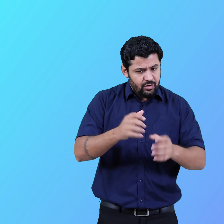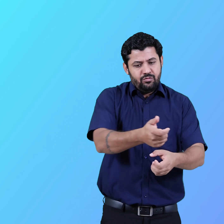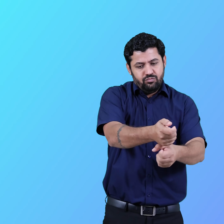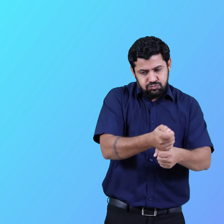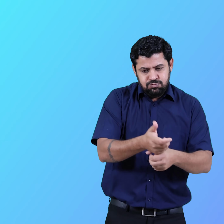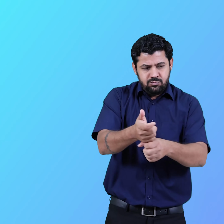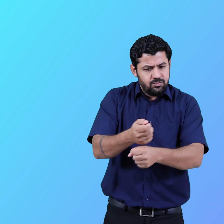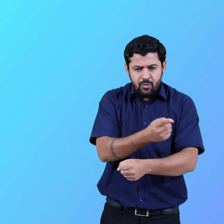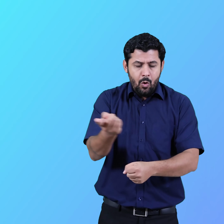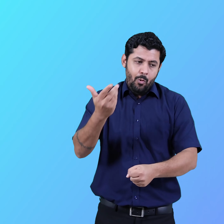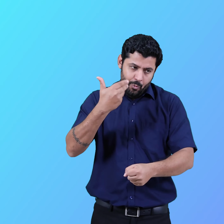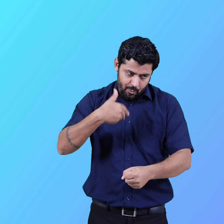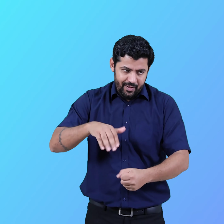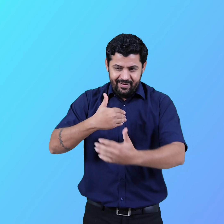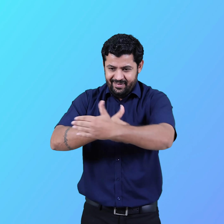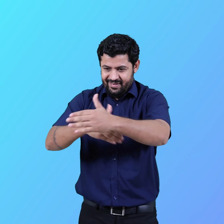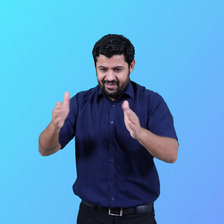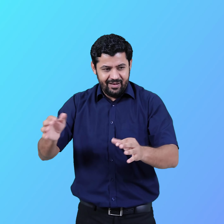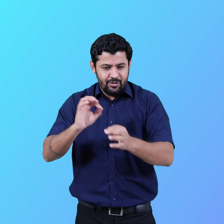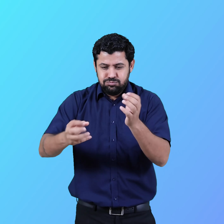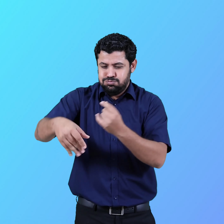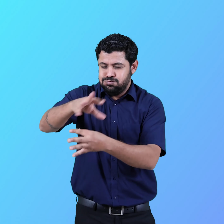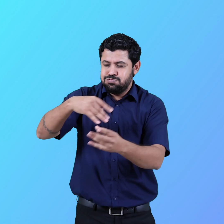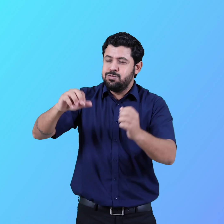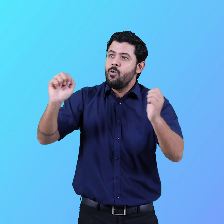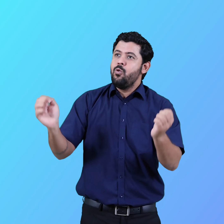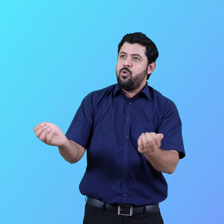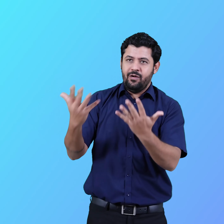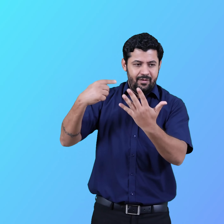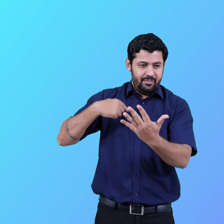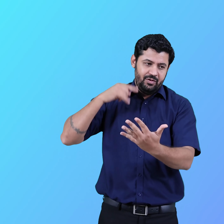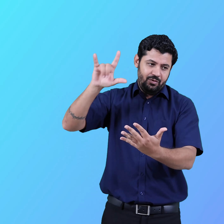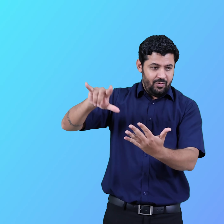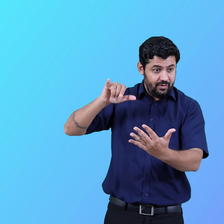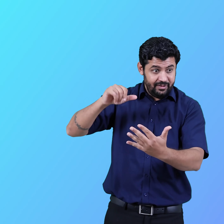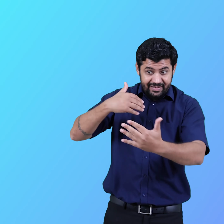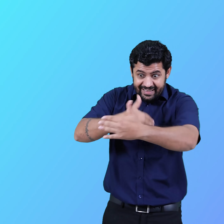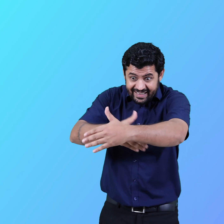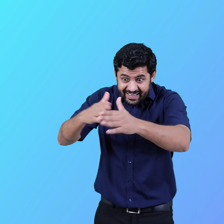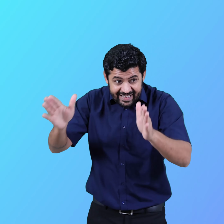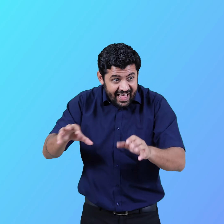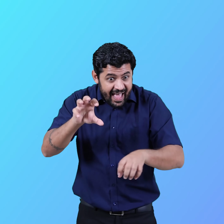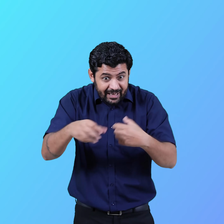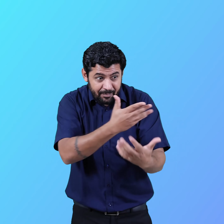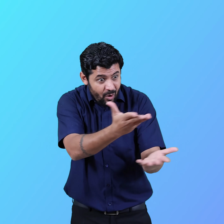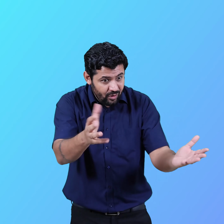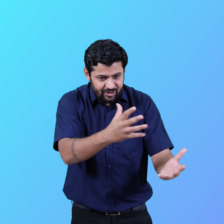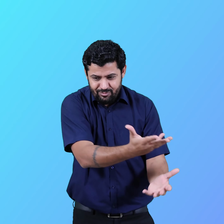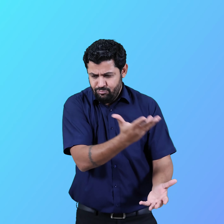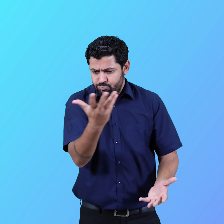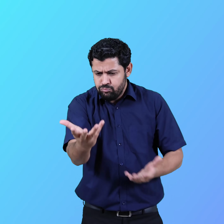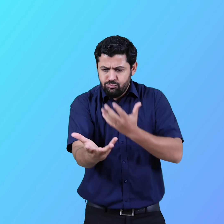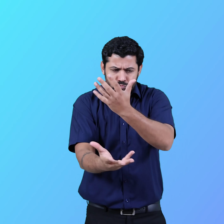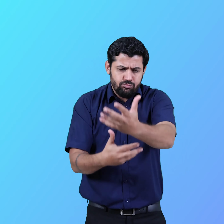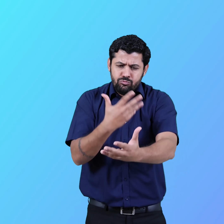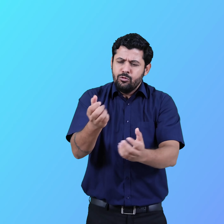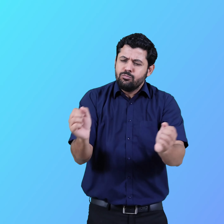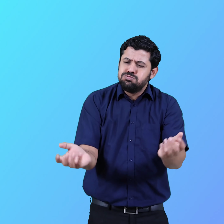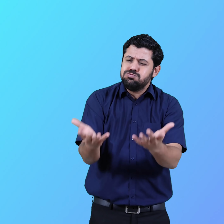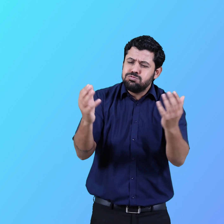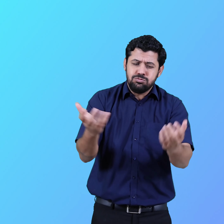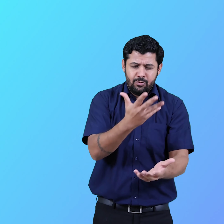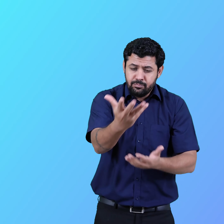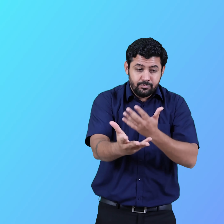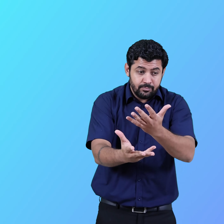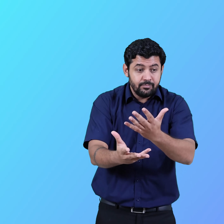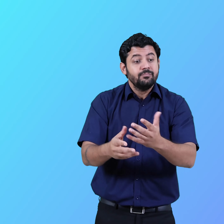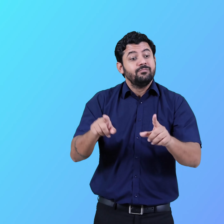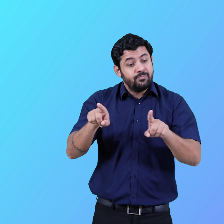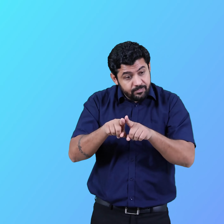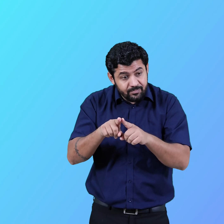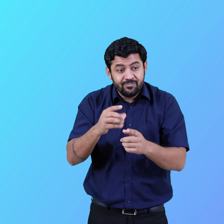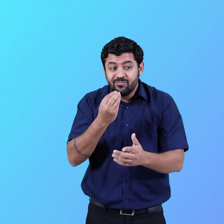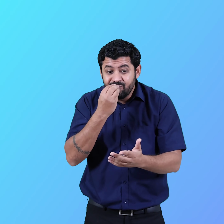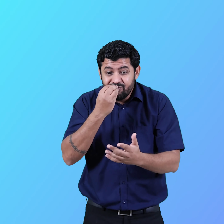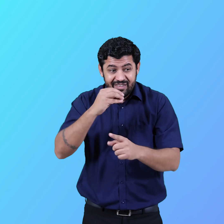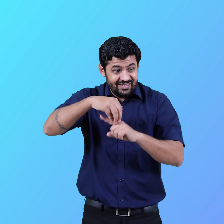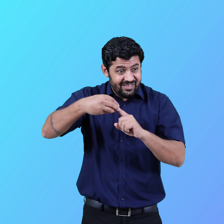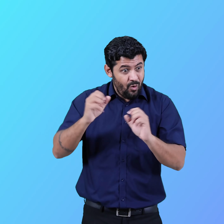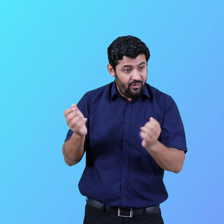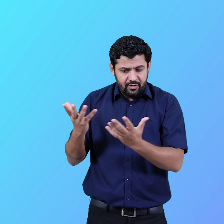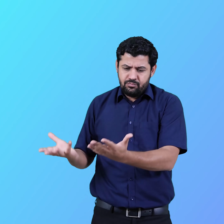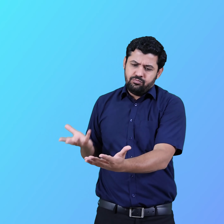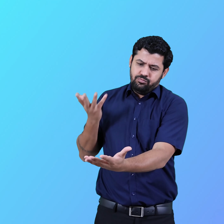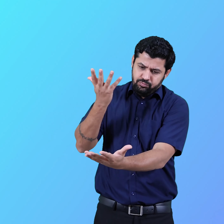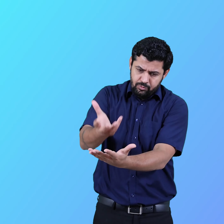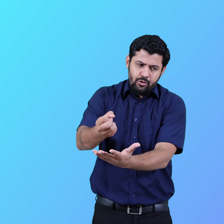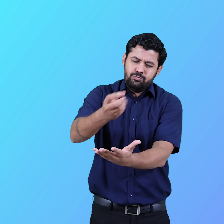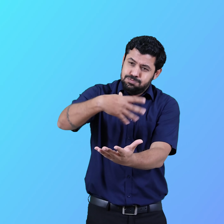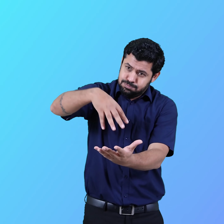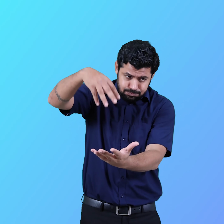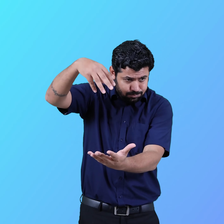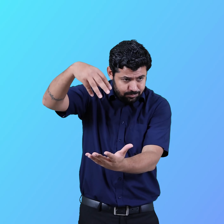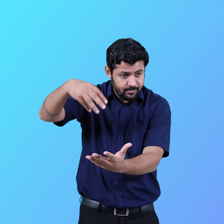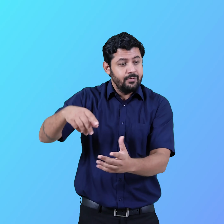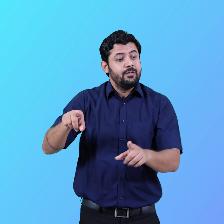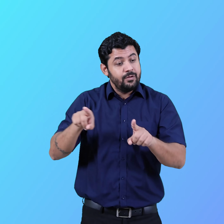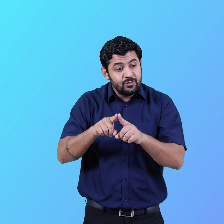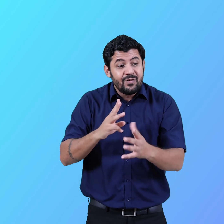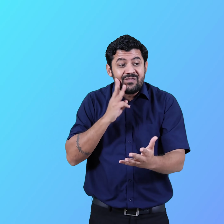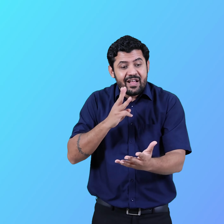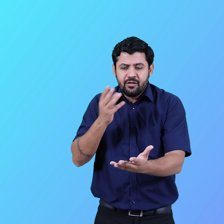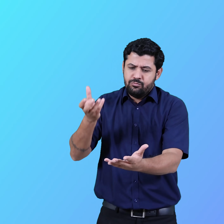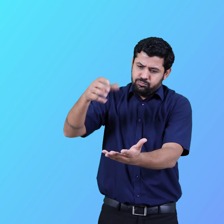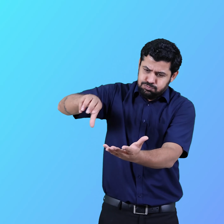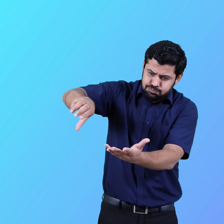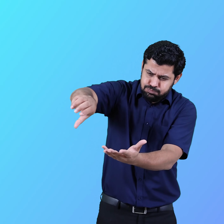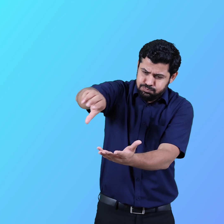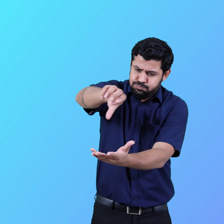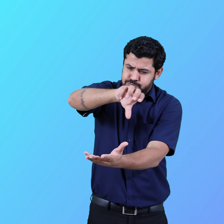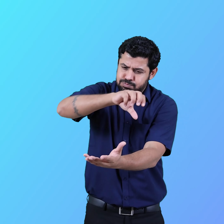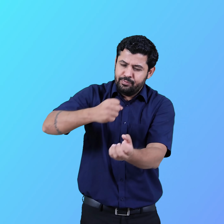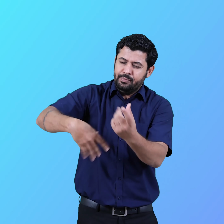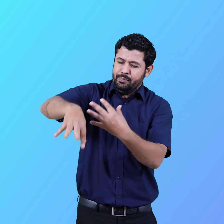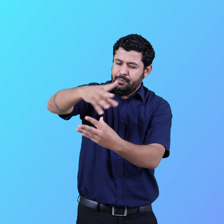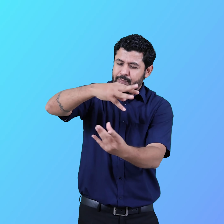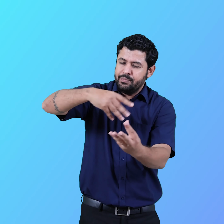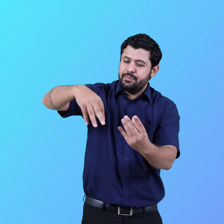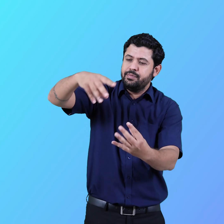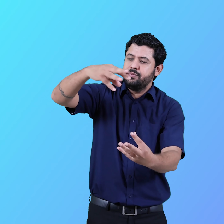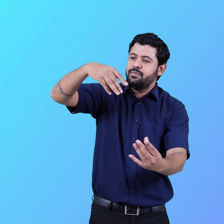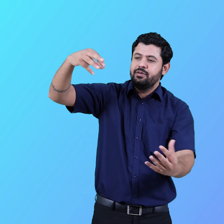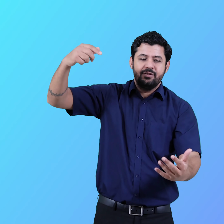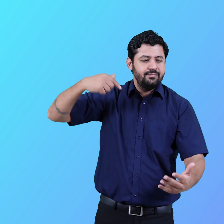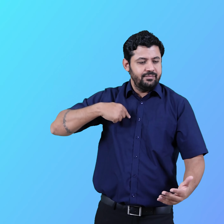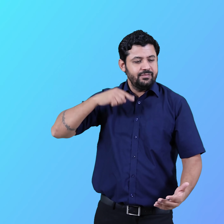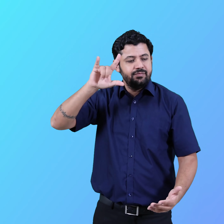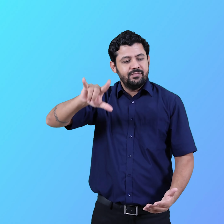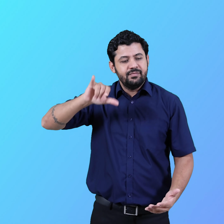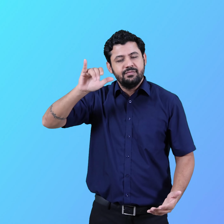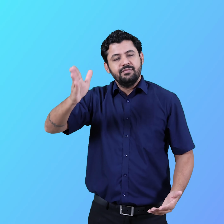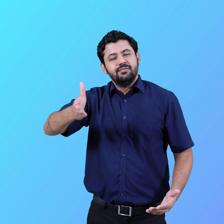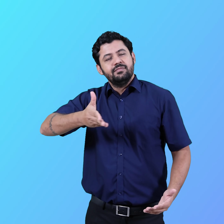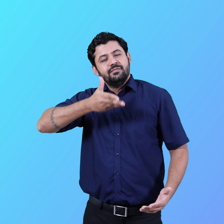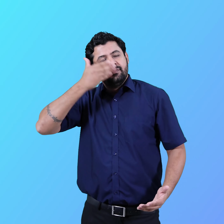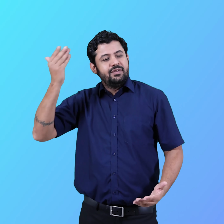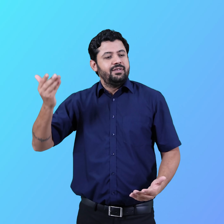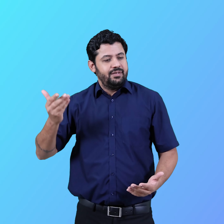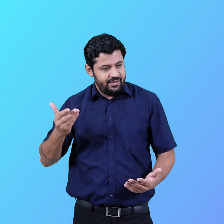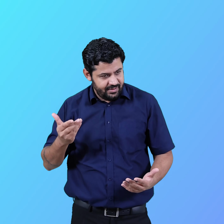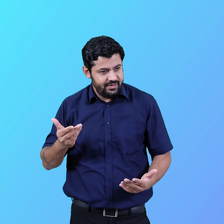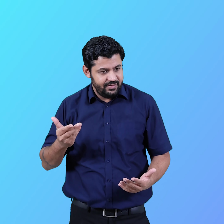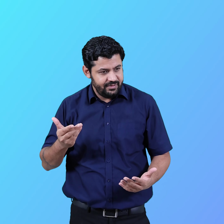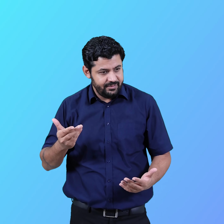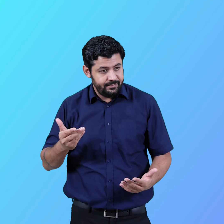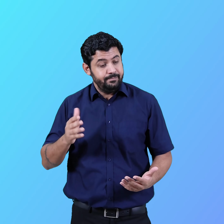Offer them together with the grain offerings and the drink offerings. The smell of these offerings will be pleasing to the LORD.